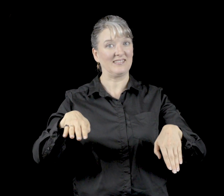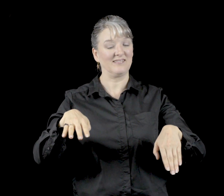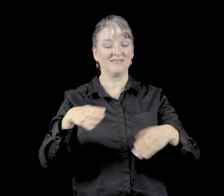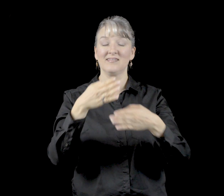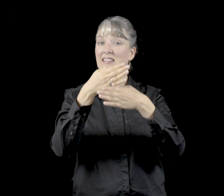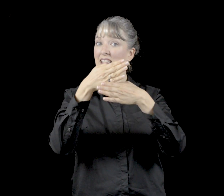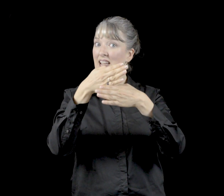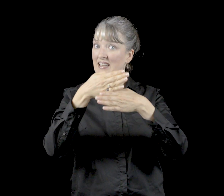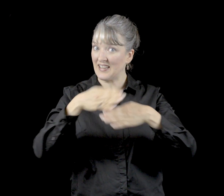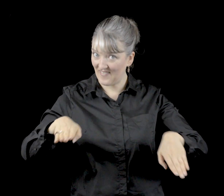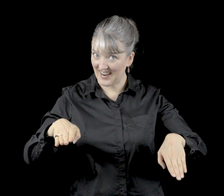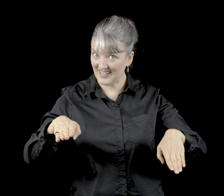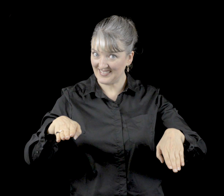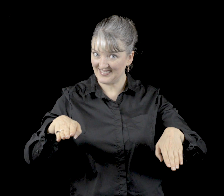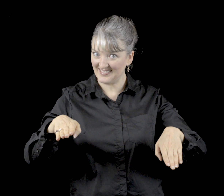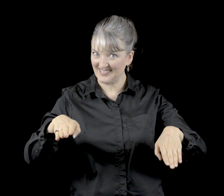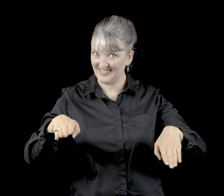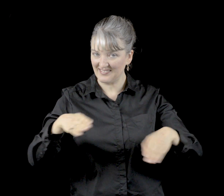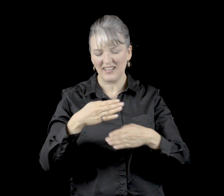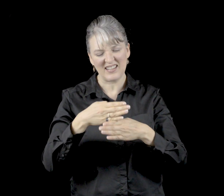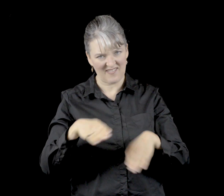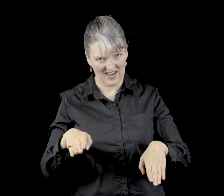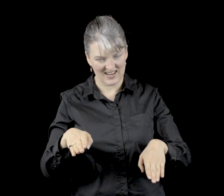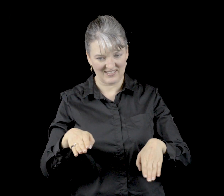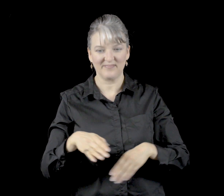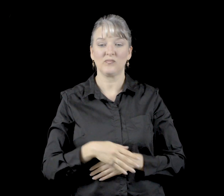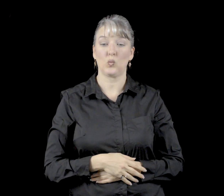Or the quotient of.. Or split into..